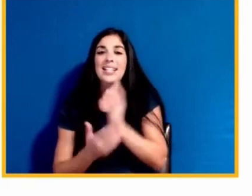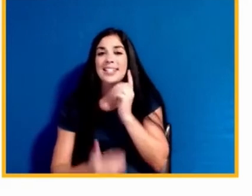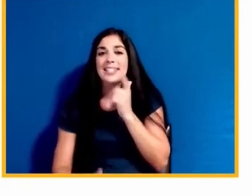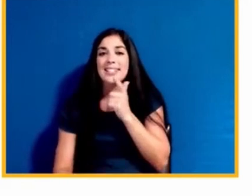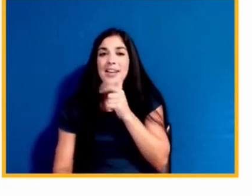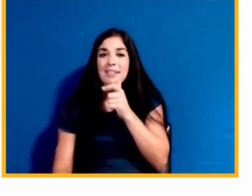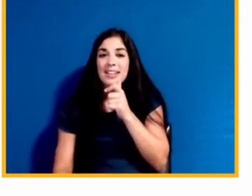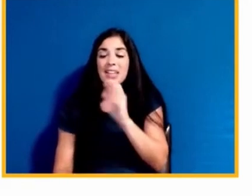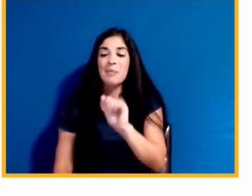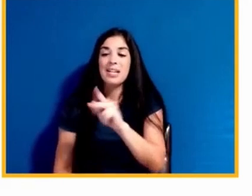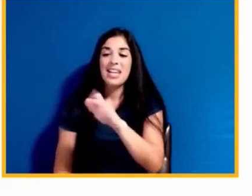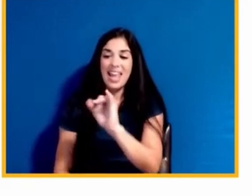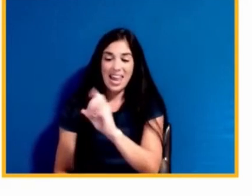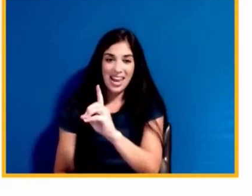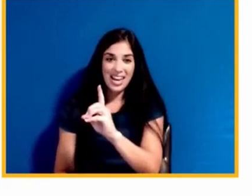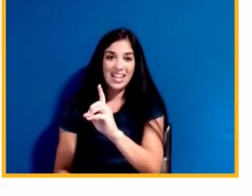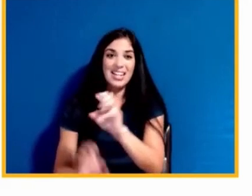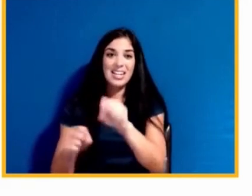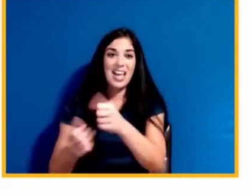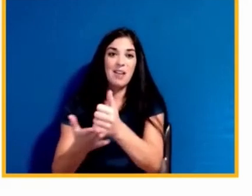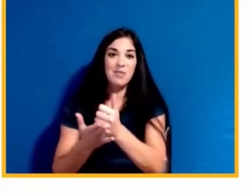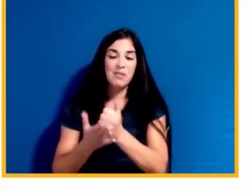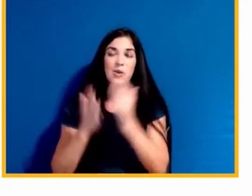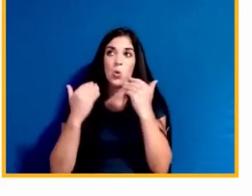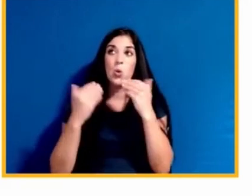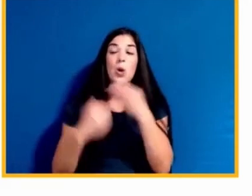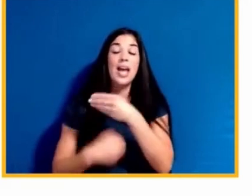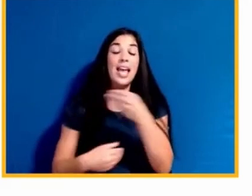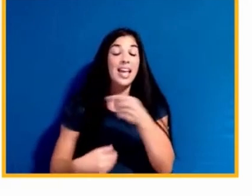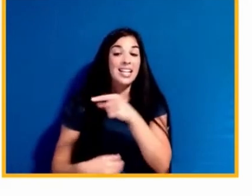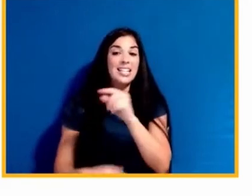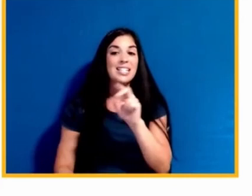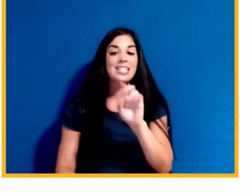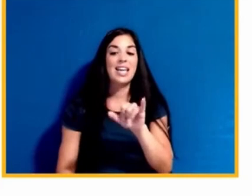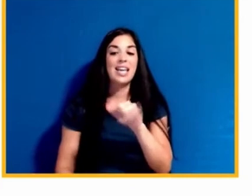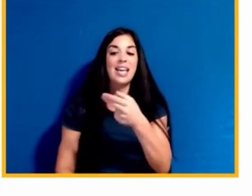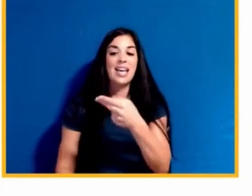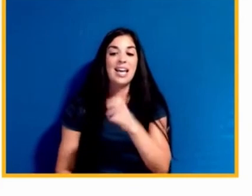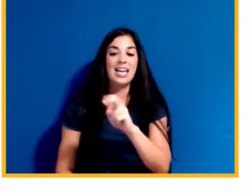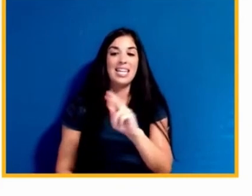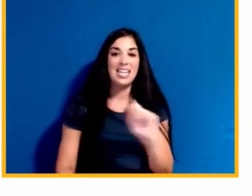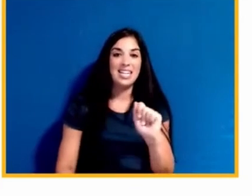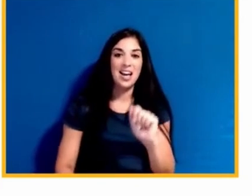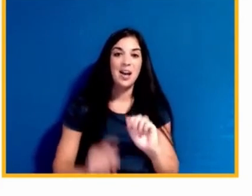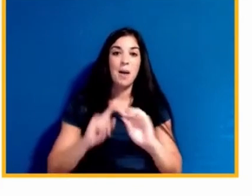they also happen to be a hyena so you know extra points for that. Woo! Yay hyenas! But let's see what they've